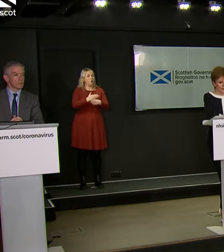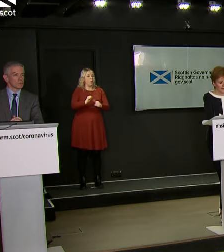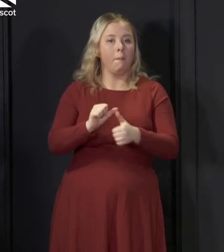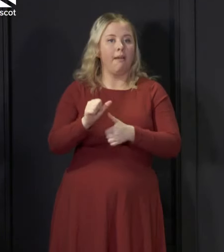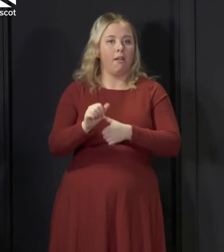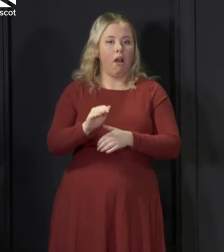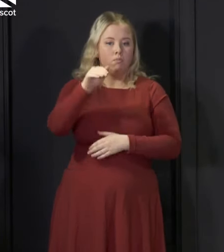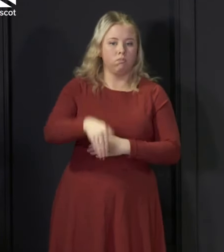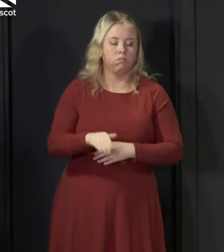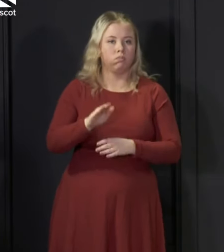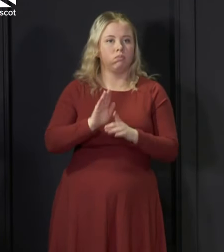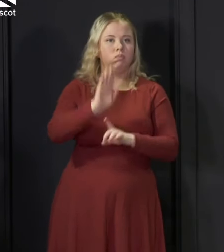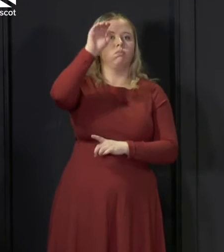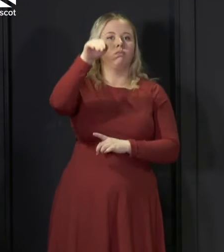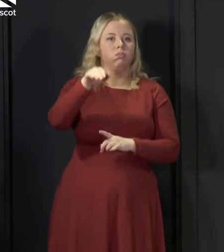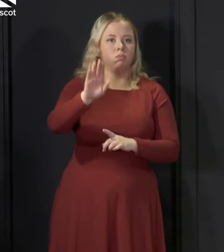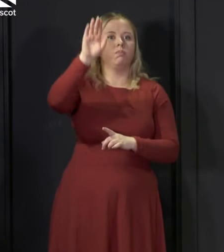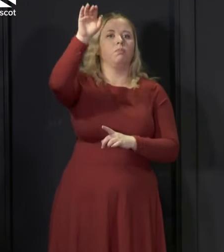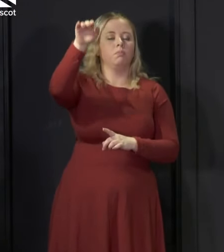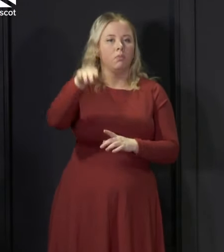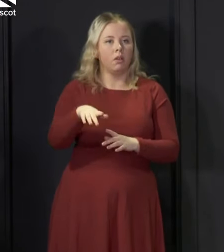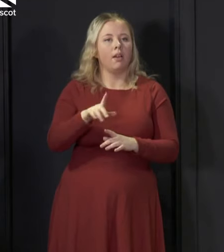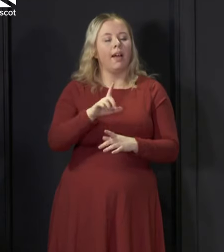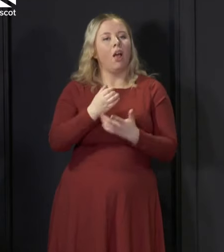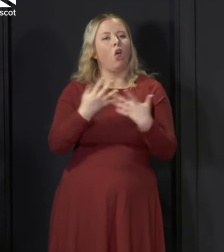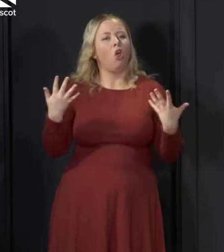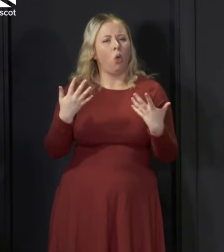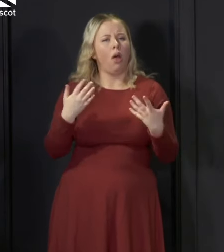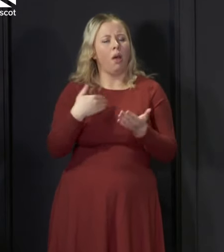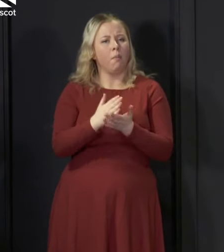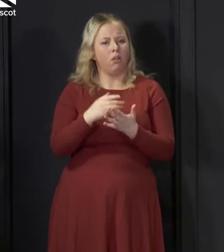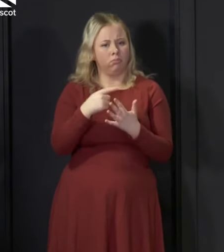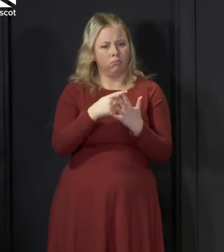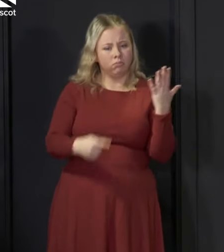With every aspect of this virus, I am concerned about all of it. I am standing up here every